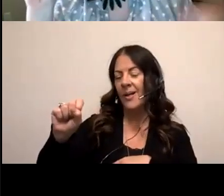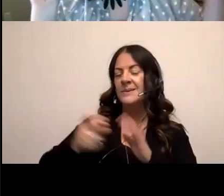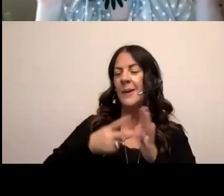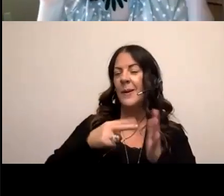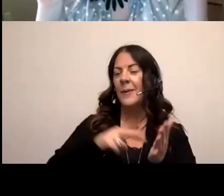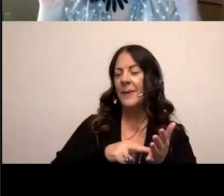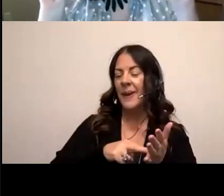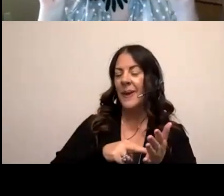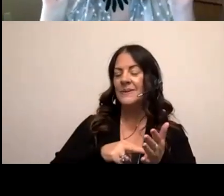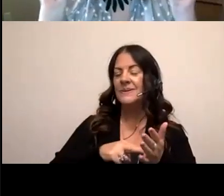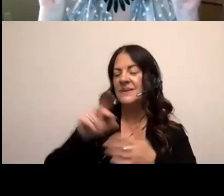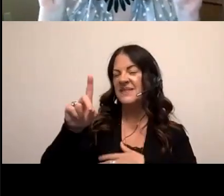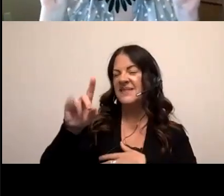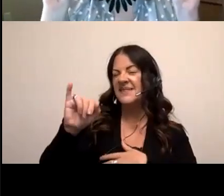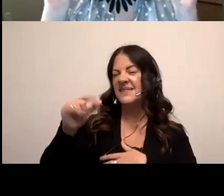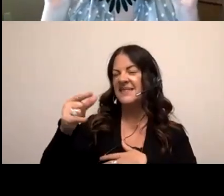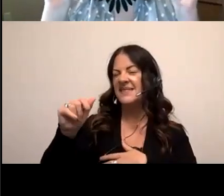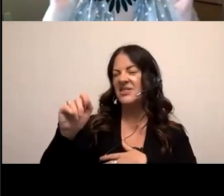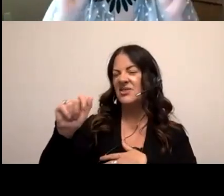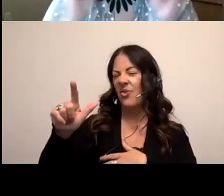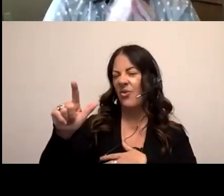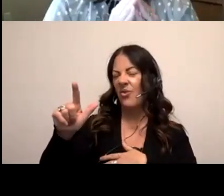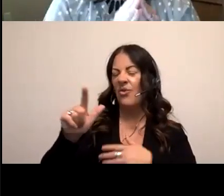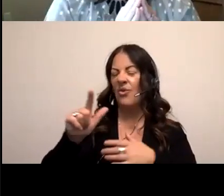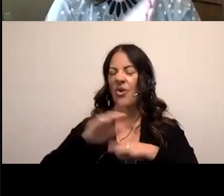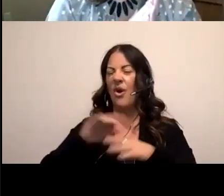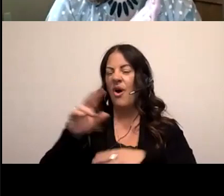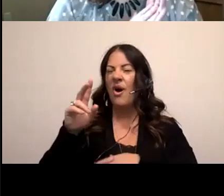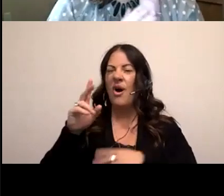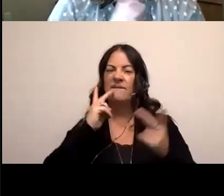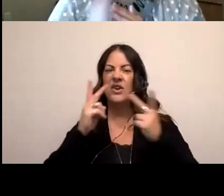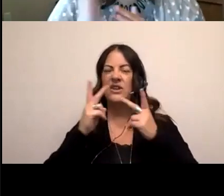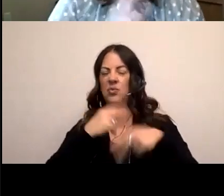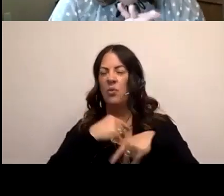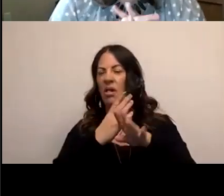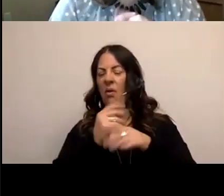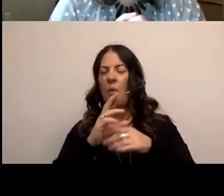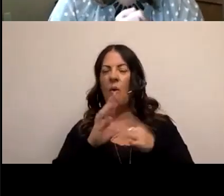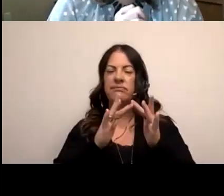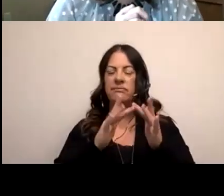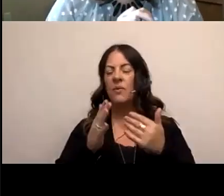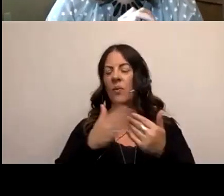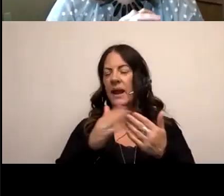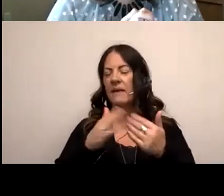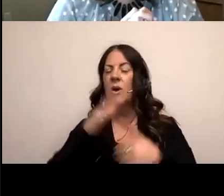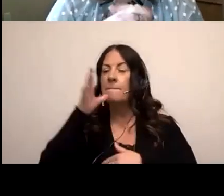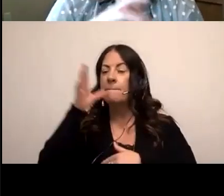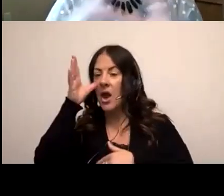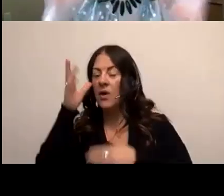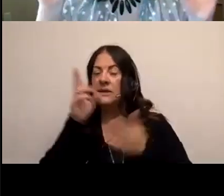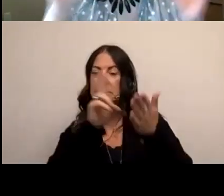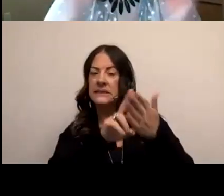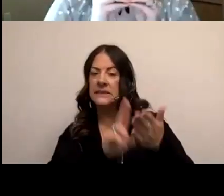BASED ON WHAT KIND OF COMMUNICATION YOUR CHILD USE AND AGE AND YOU CAN ENGAGE WITH VIRTUAL